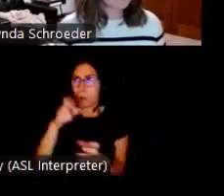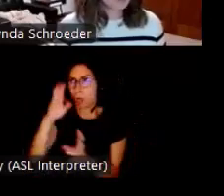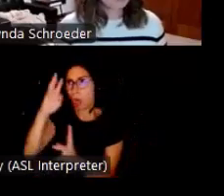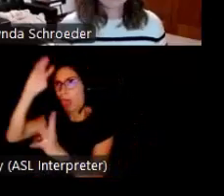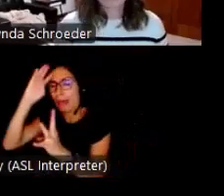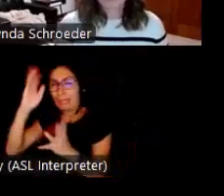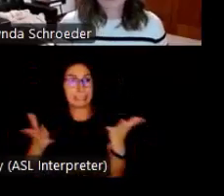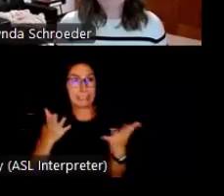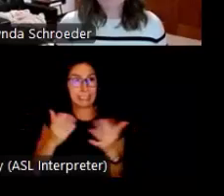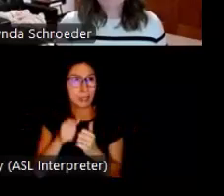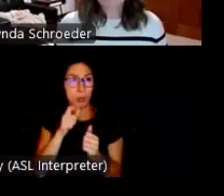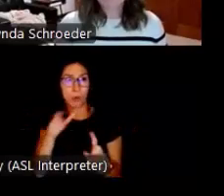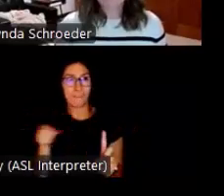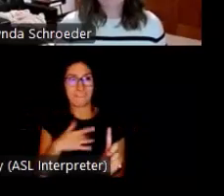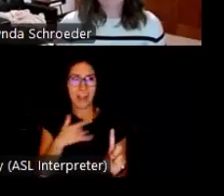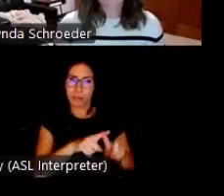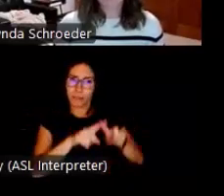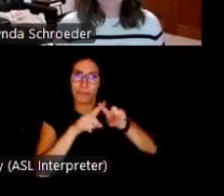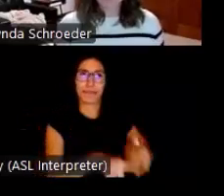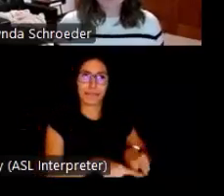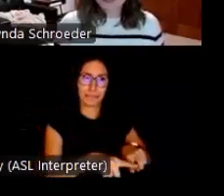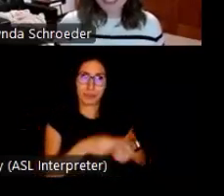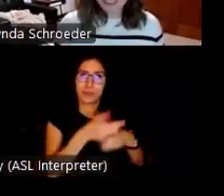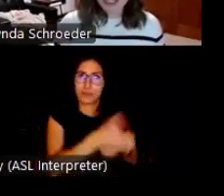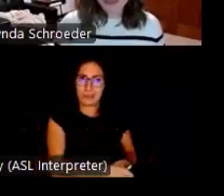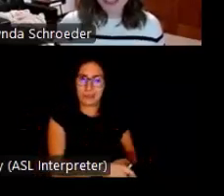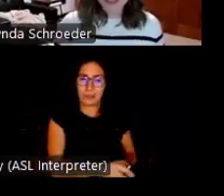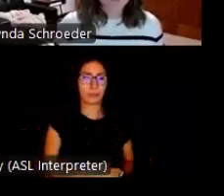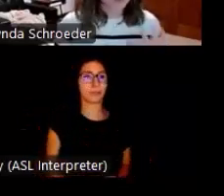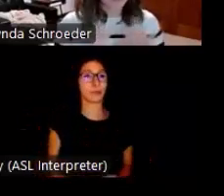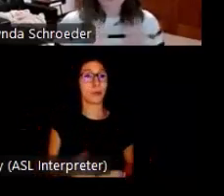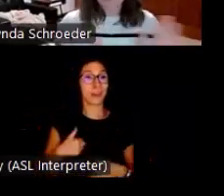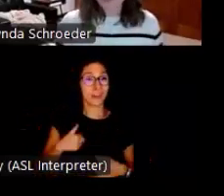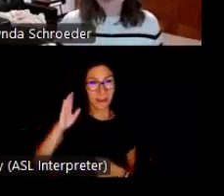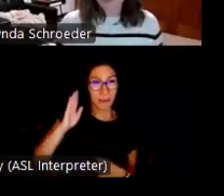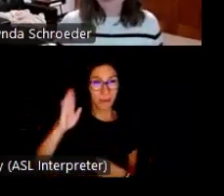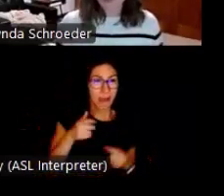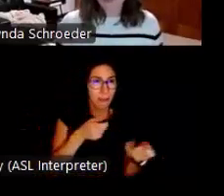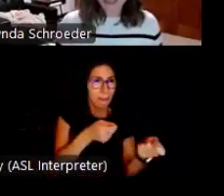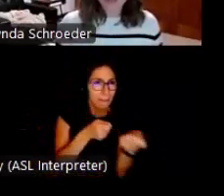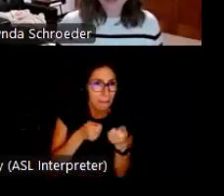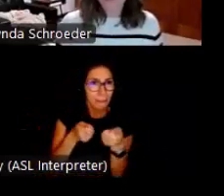So I am going to push for a little bit of engagement. I'm not going to force you to come on camera, though I